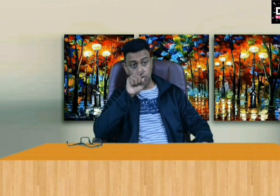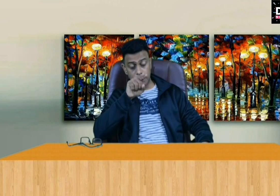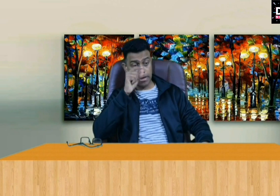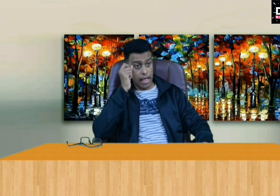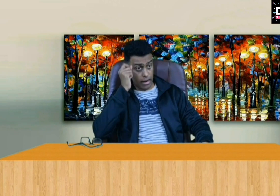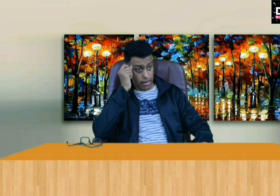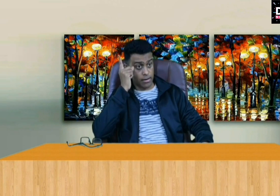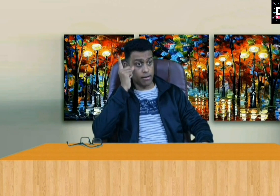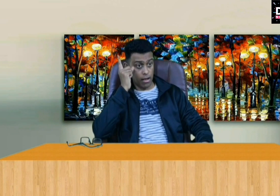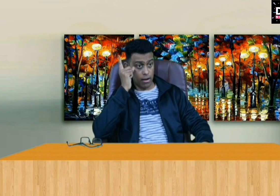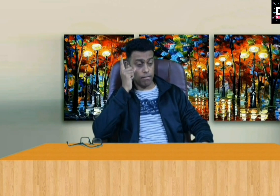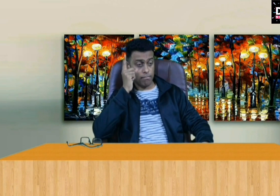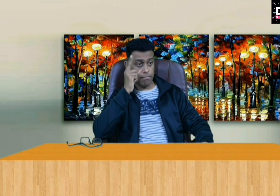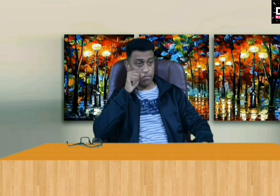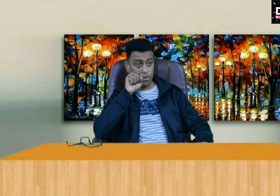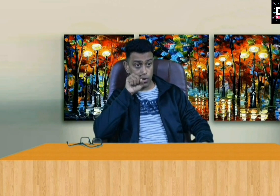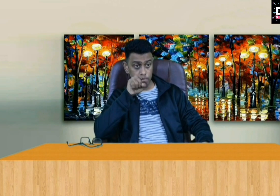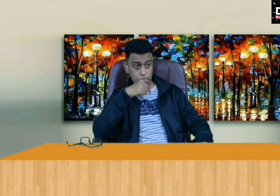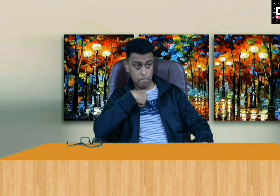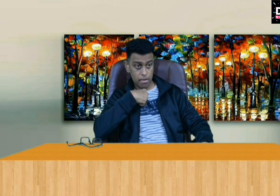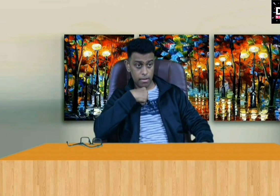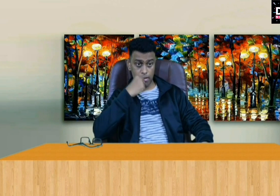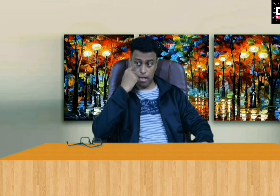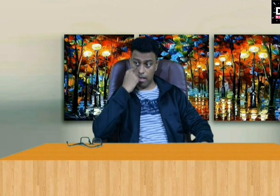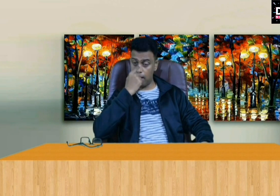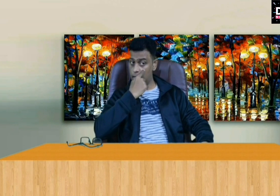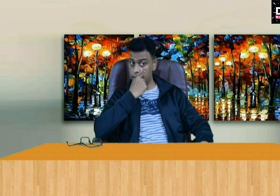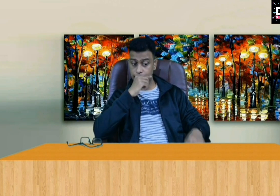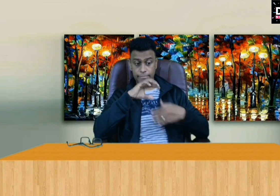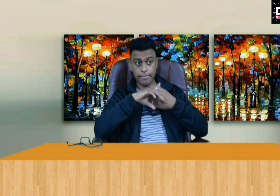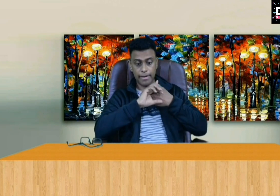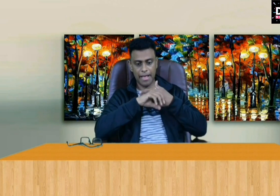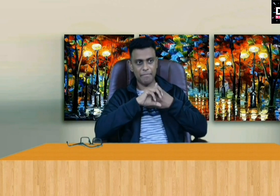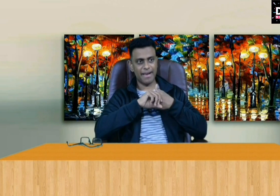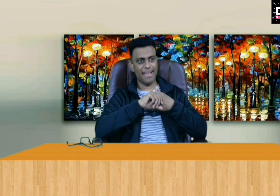You must understand that my eyes are the camera..